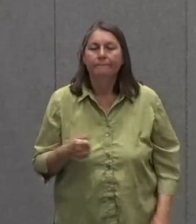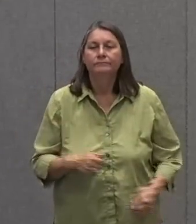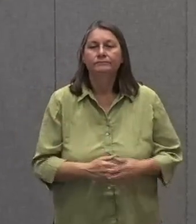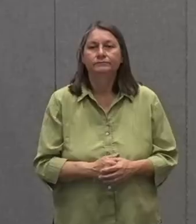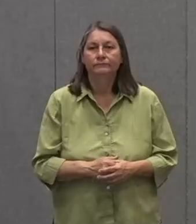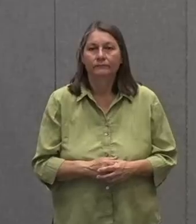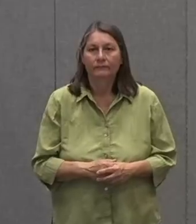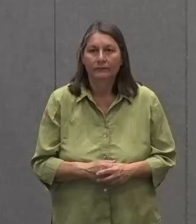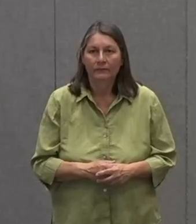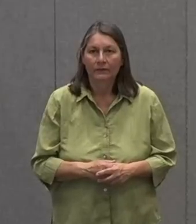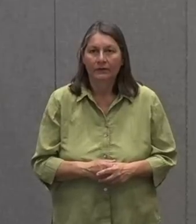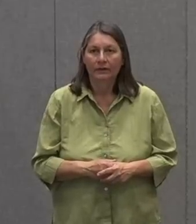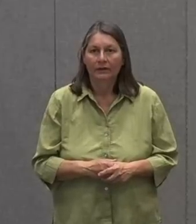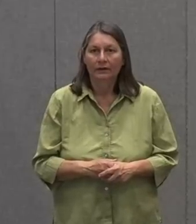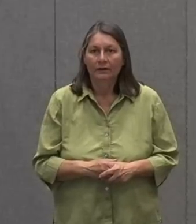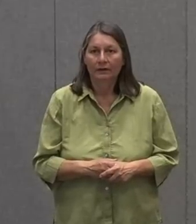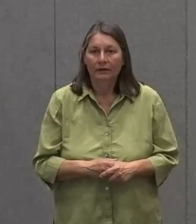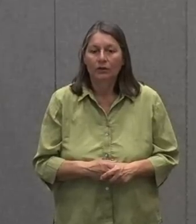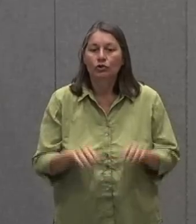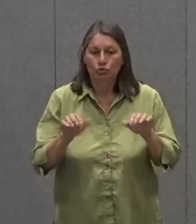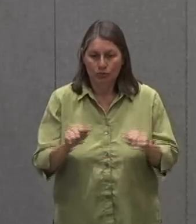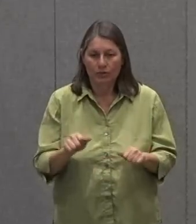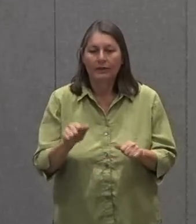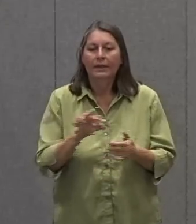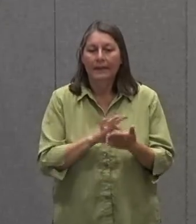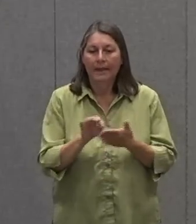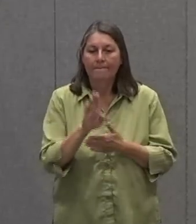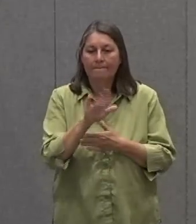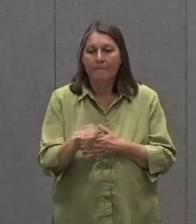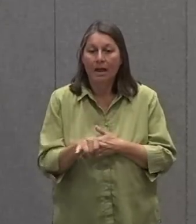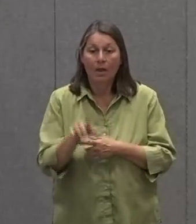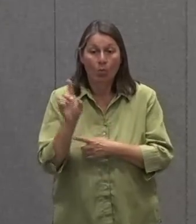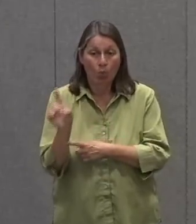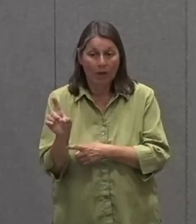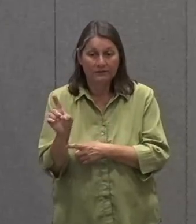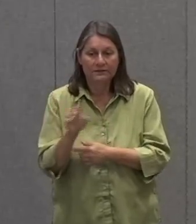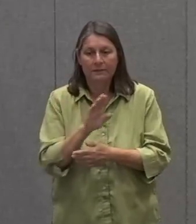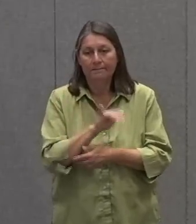my two, my five, and my 10,